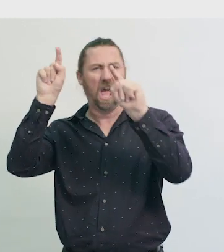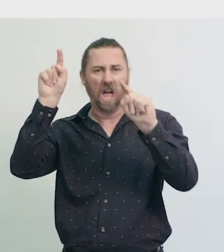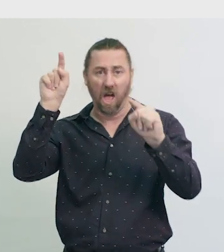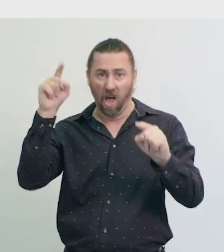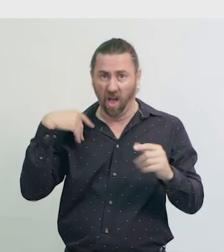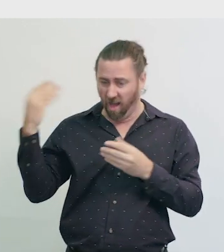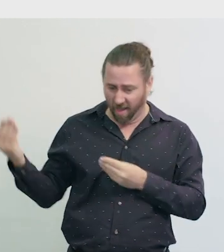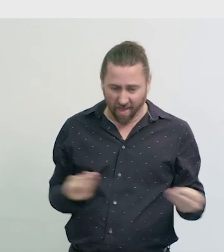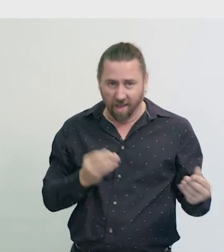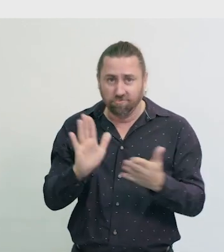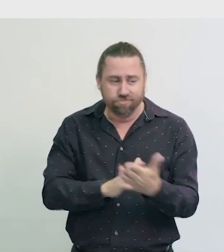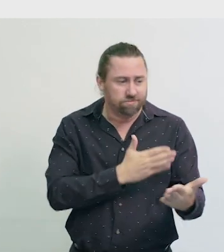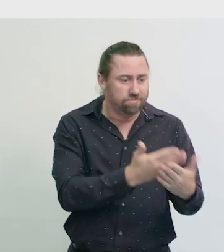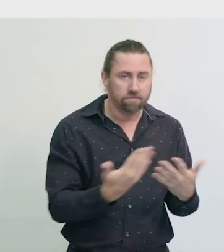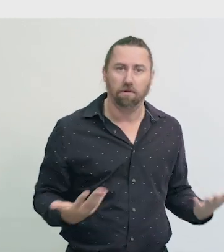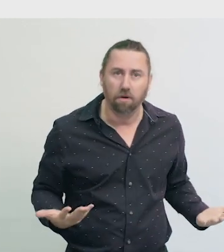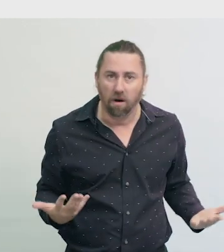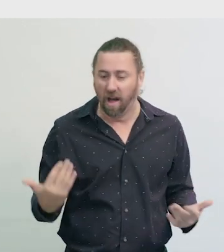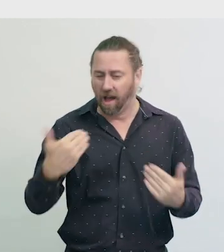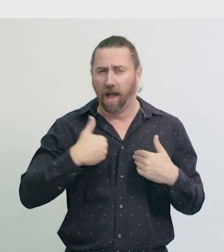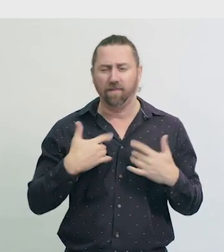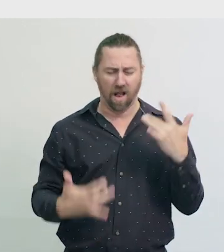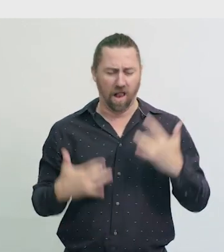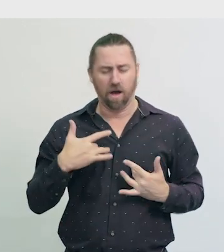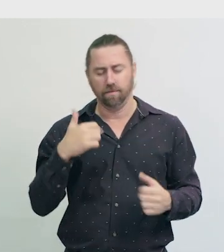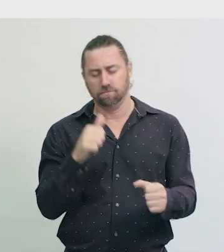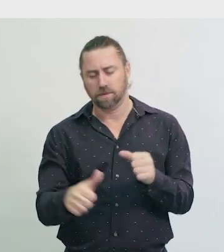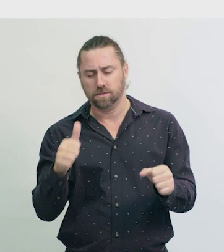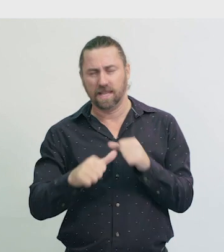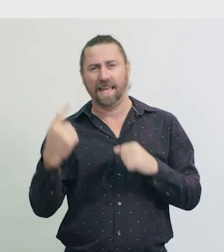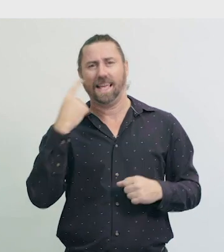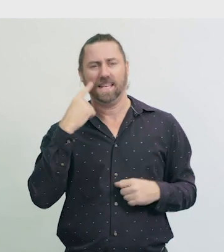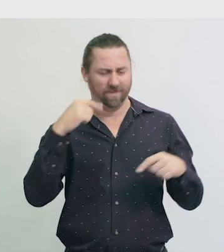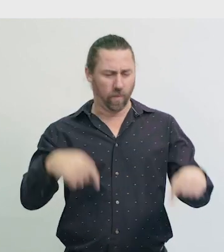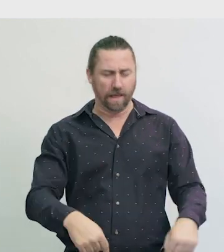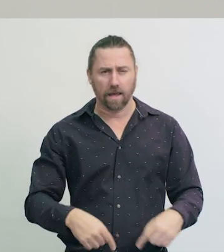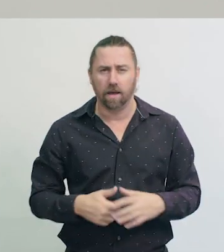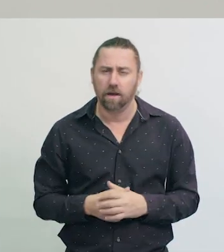And, these everyday items make life better and easier for us here on Earth.